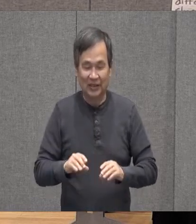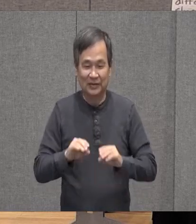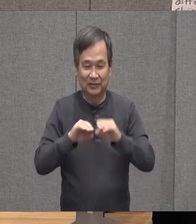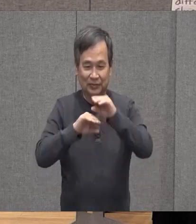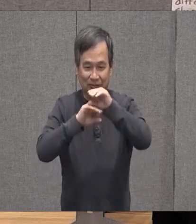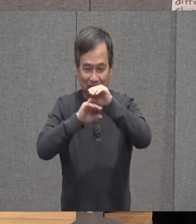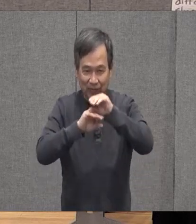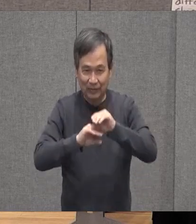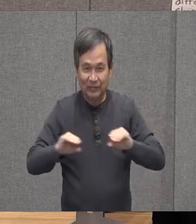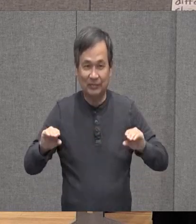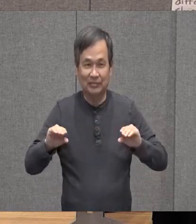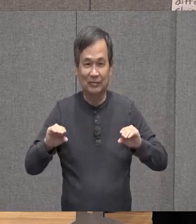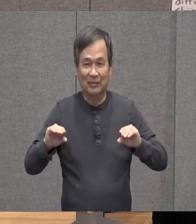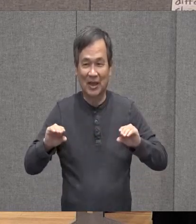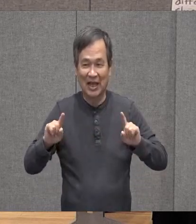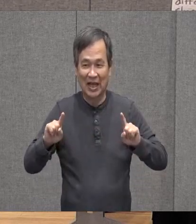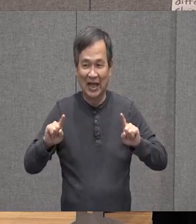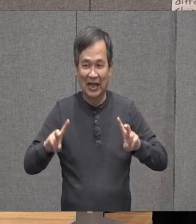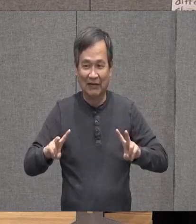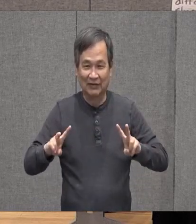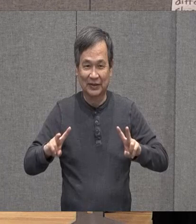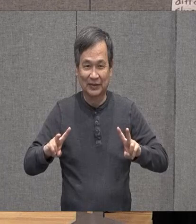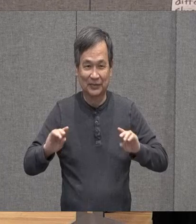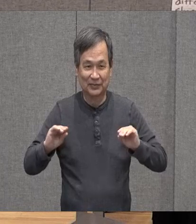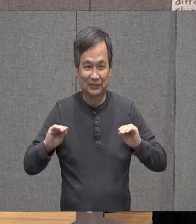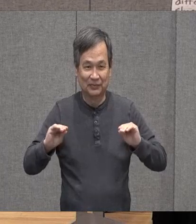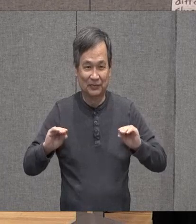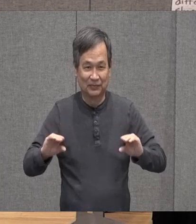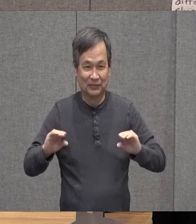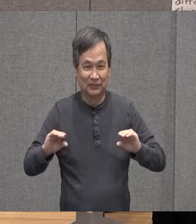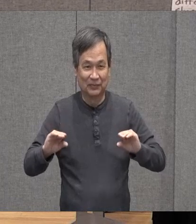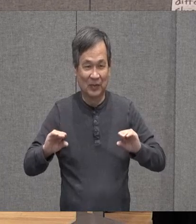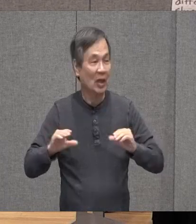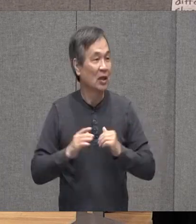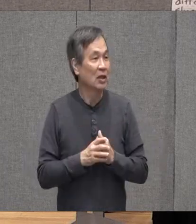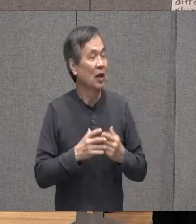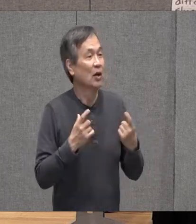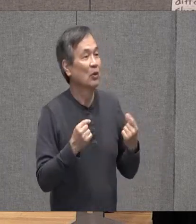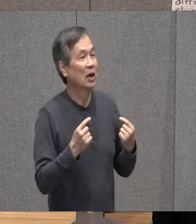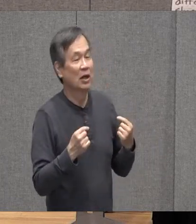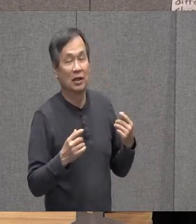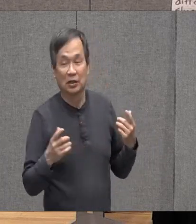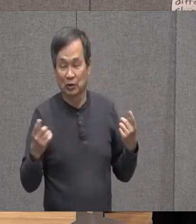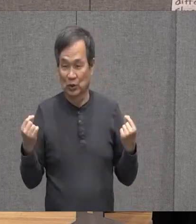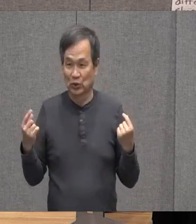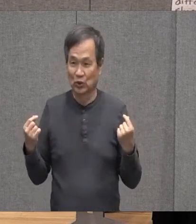I have half. And what we're gonna do is we're gonna be pulling two cards, okay?